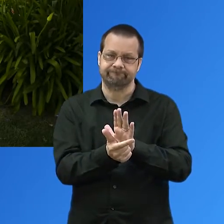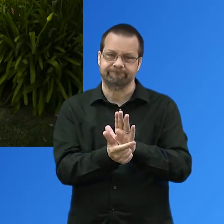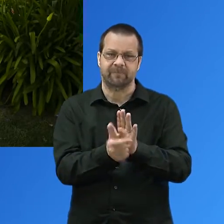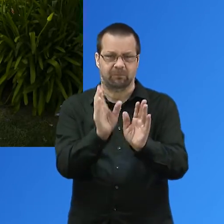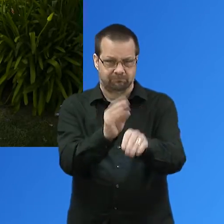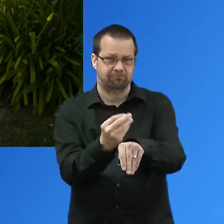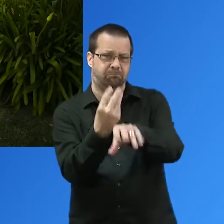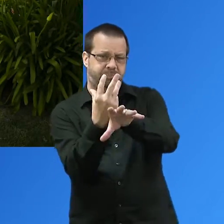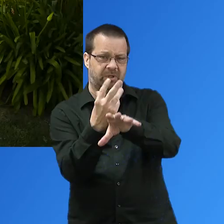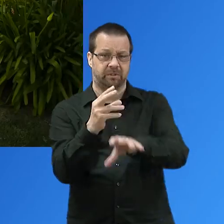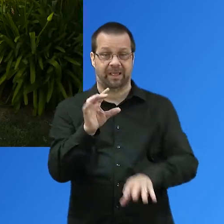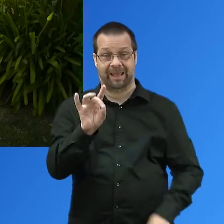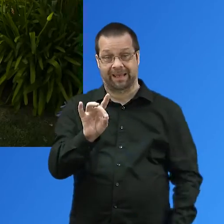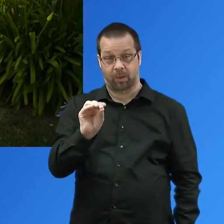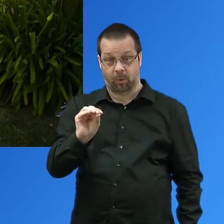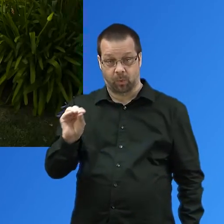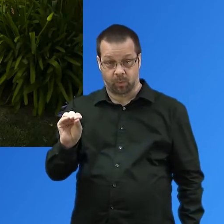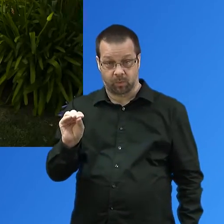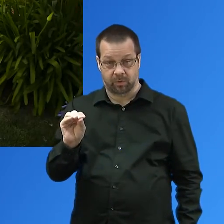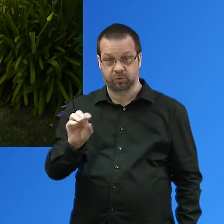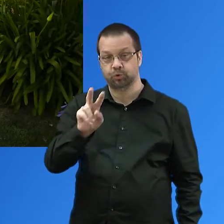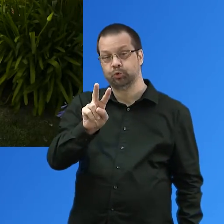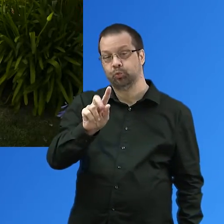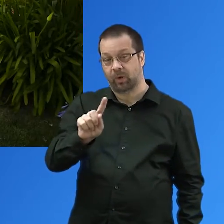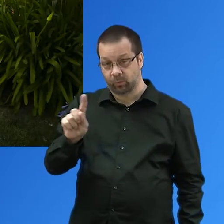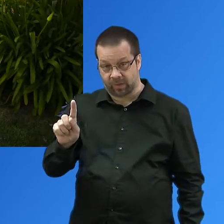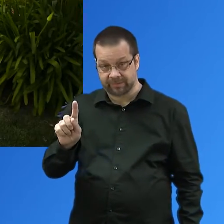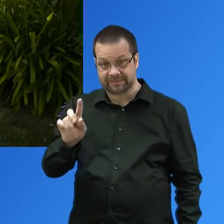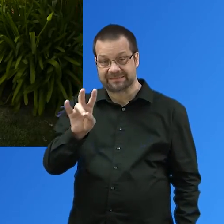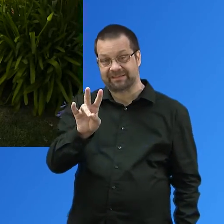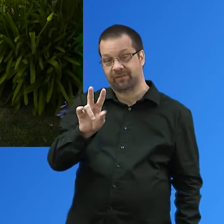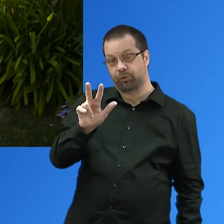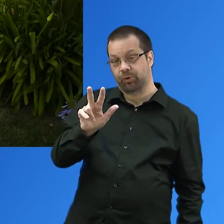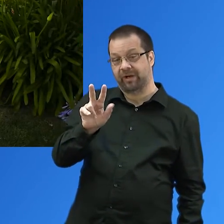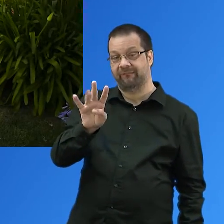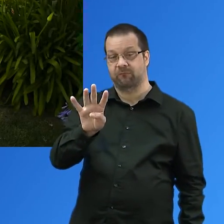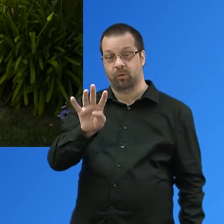Call our planned outage line at 1-800-211-7343